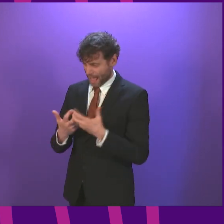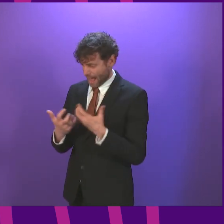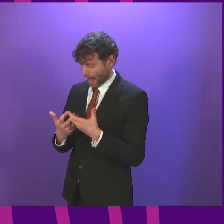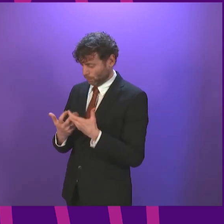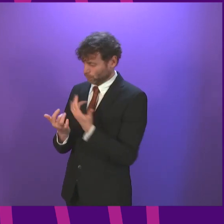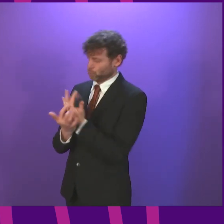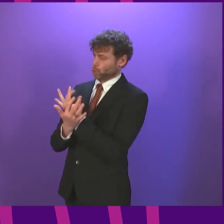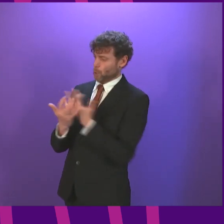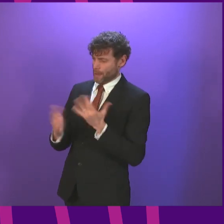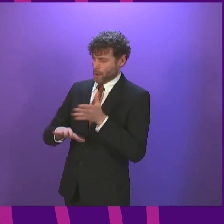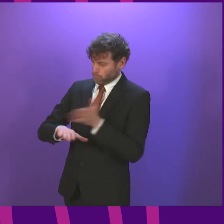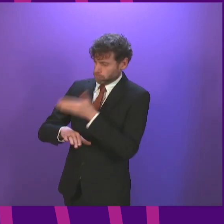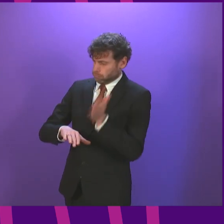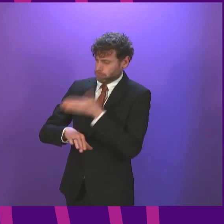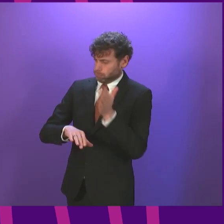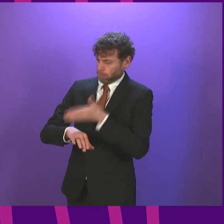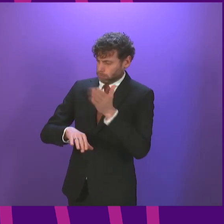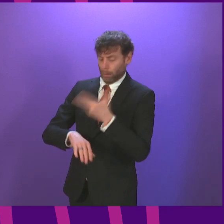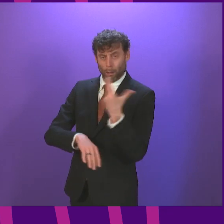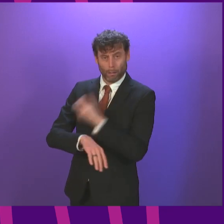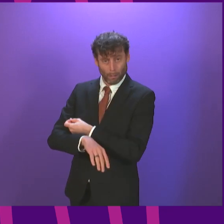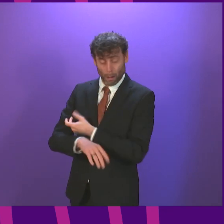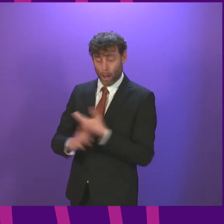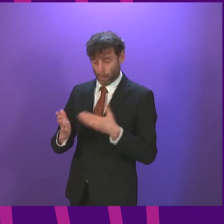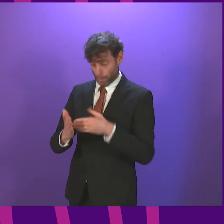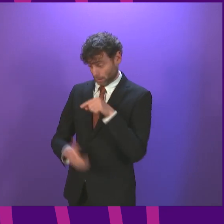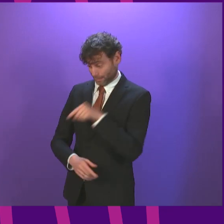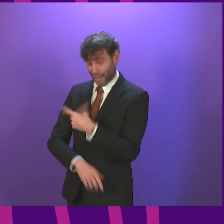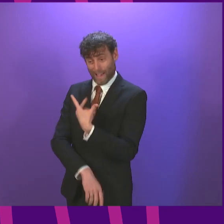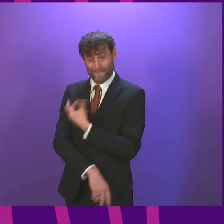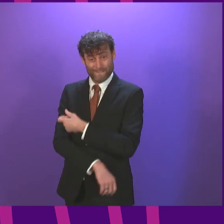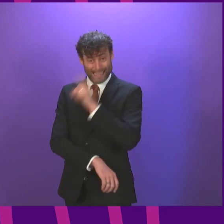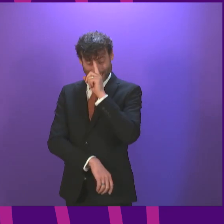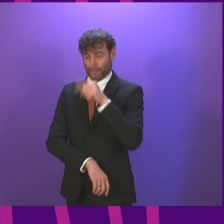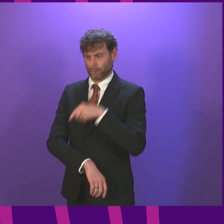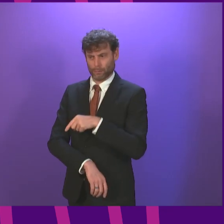made in such a short space of time is quite extraordinary. We have had a lot of tough,